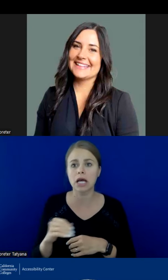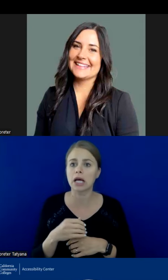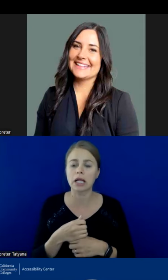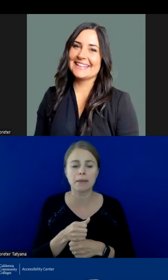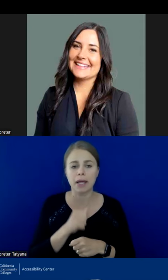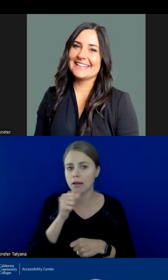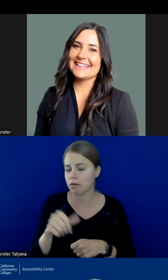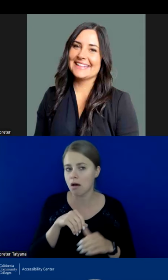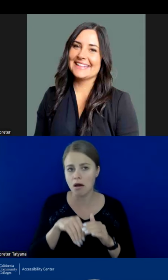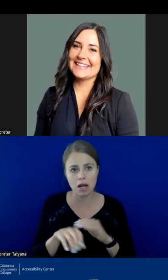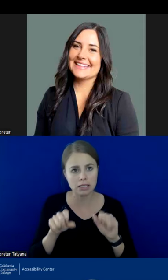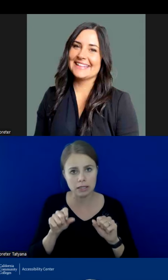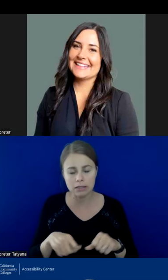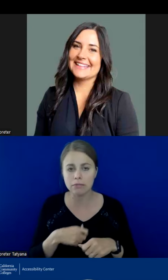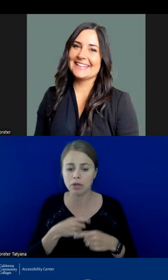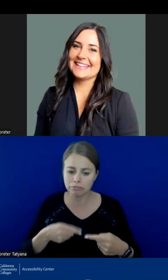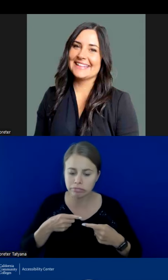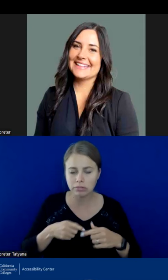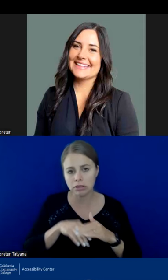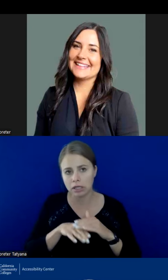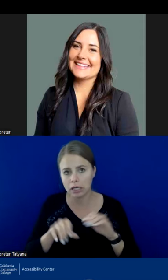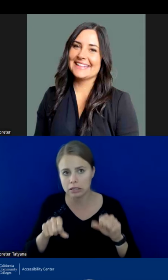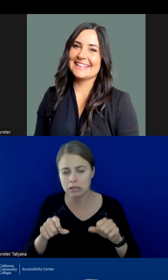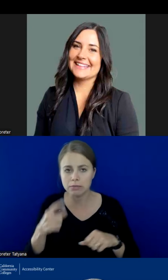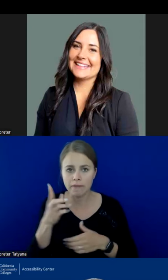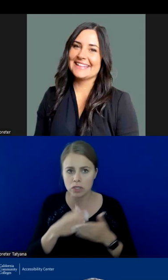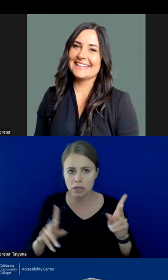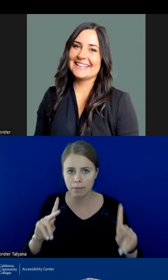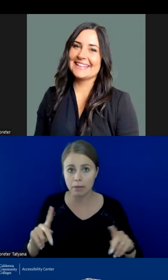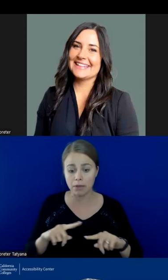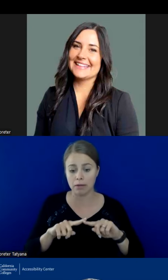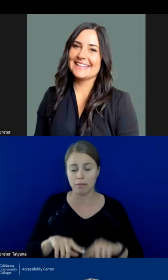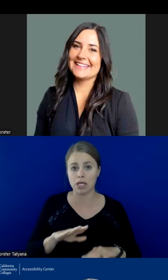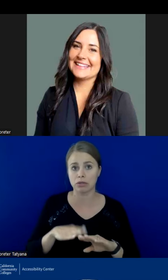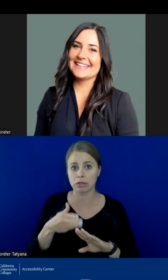or completely inaccessible for some people. So based on the previous conversations